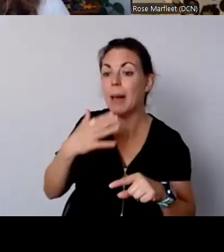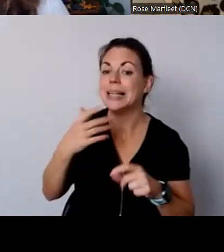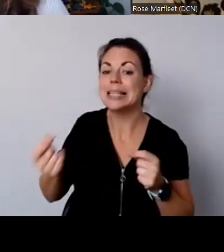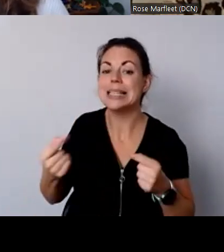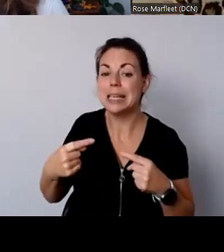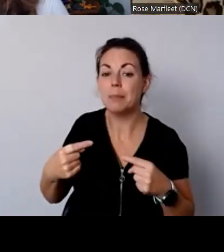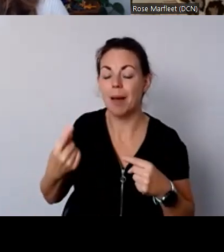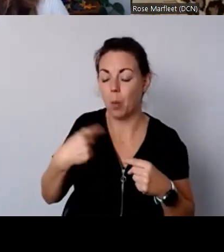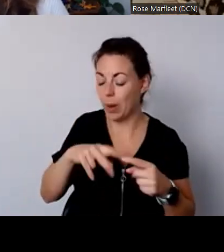and we will be happy to help.